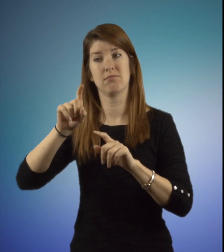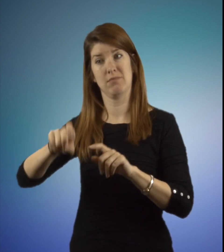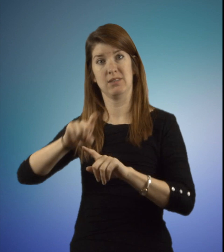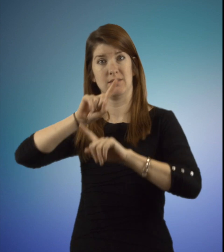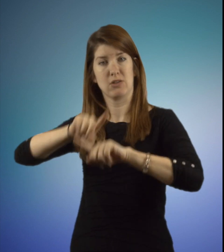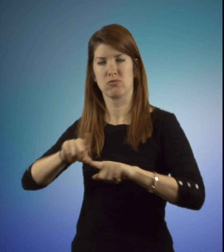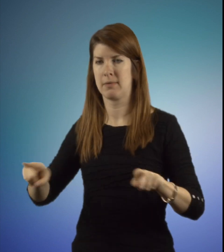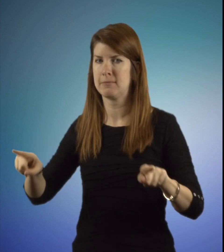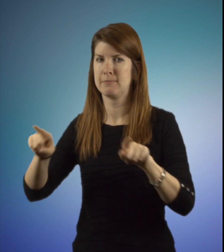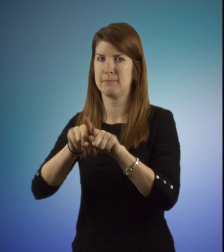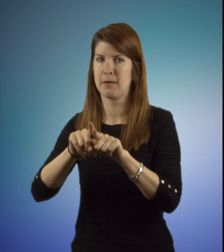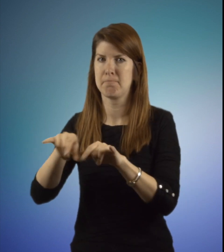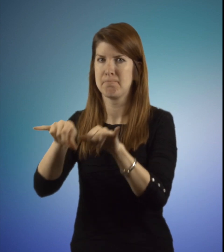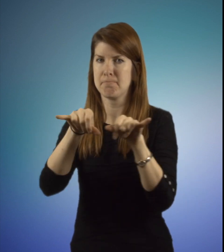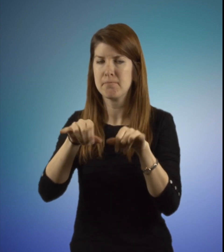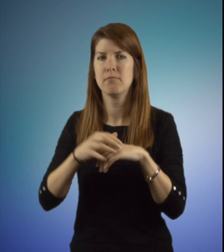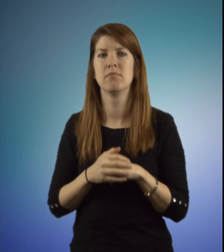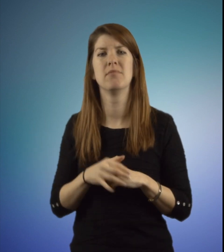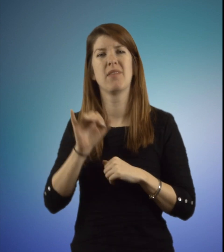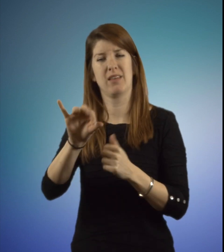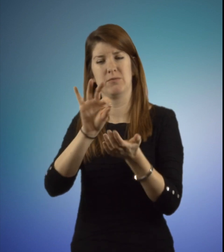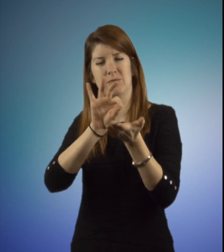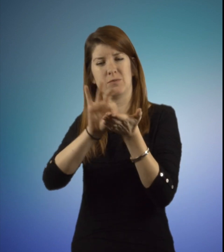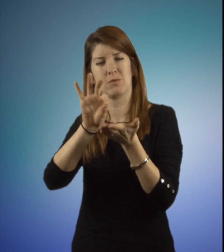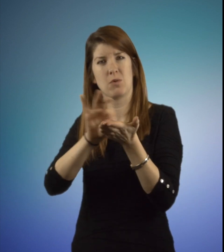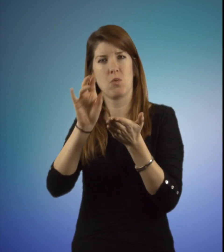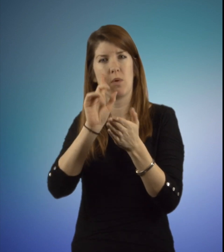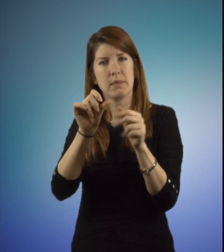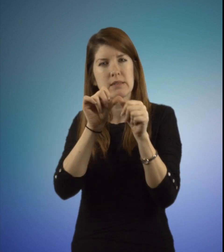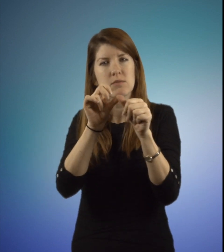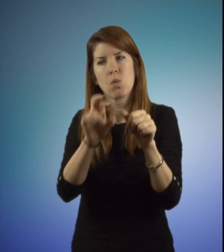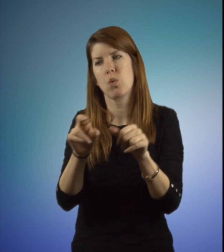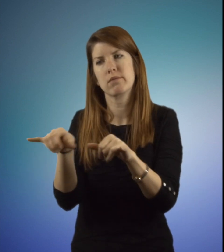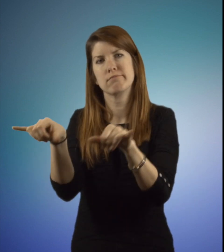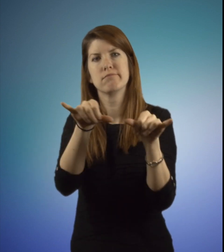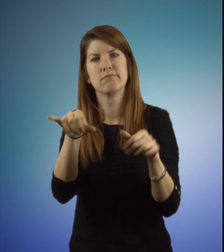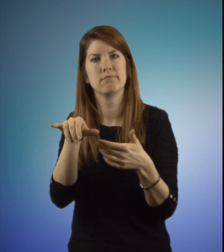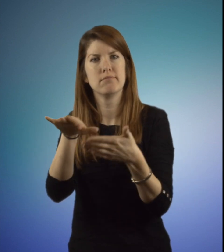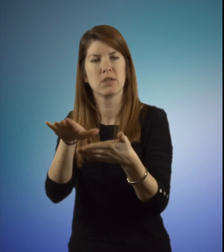and they must answer them in the same way and it's scored in a consistent